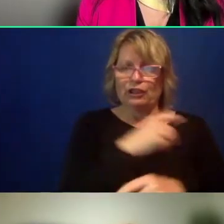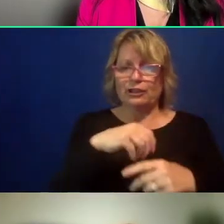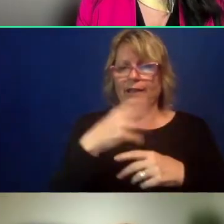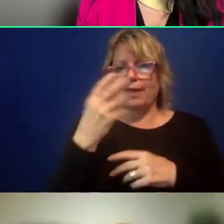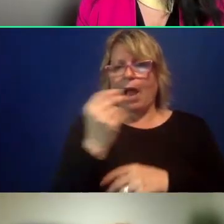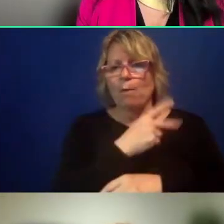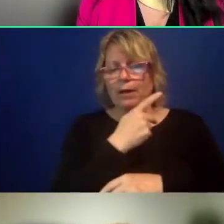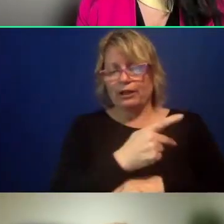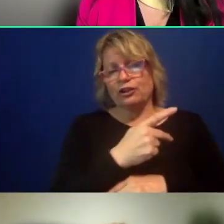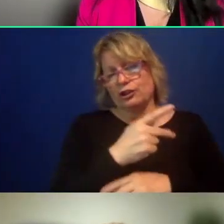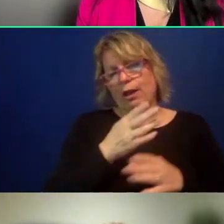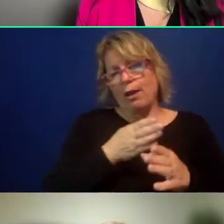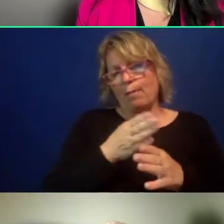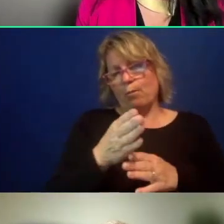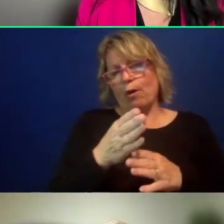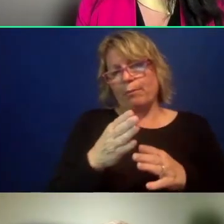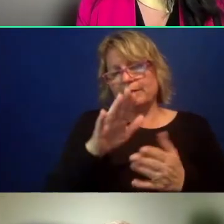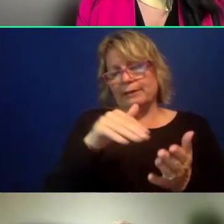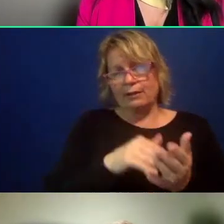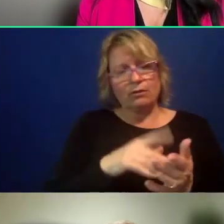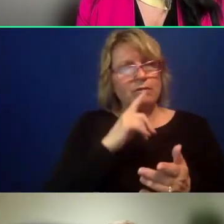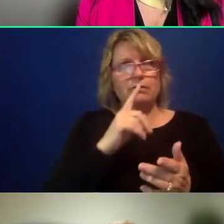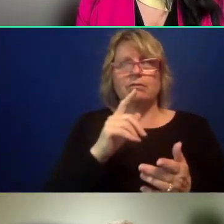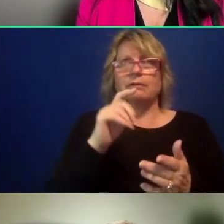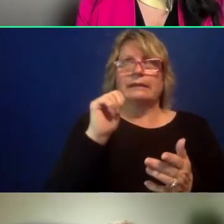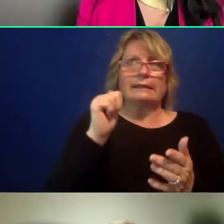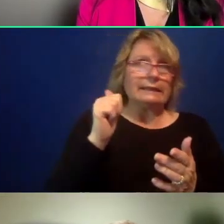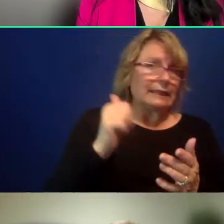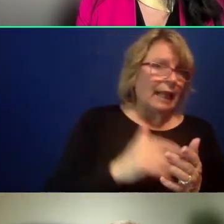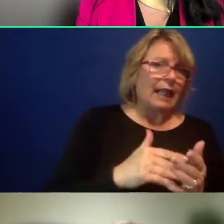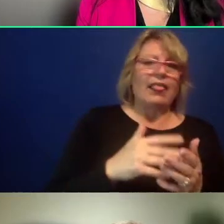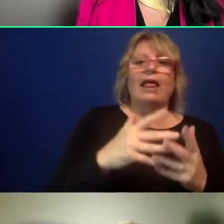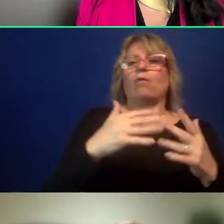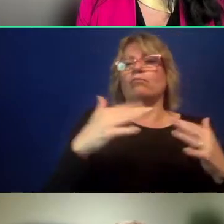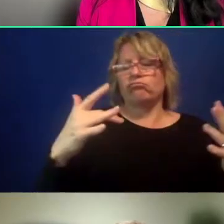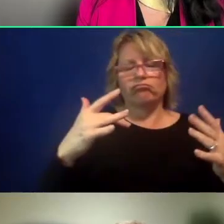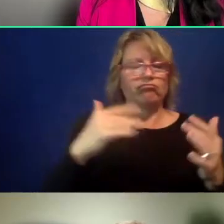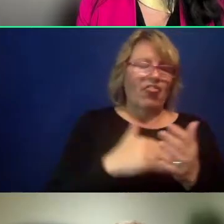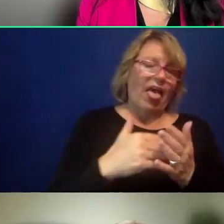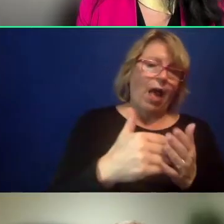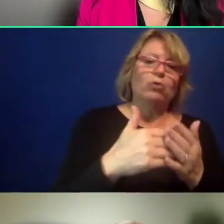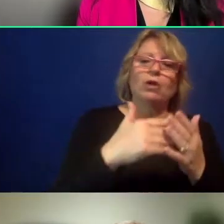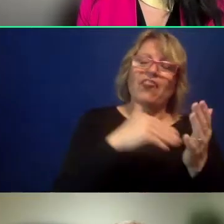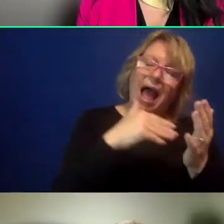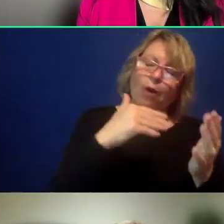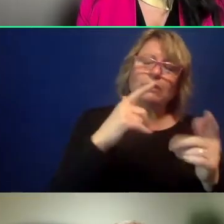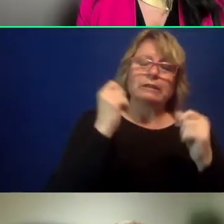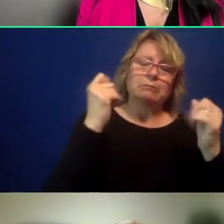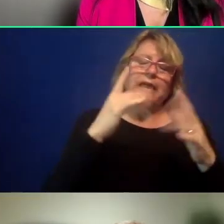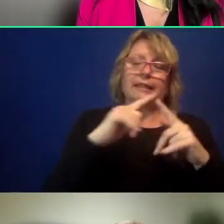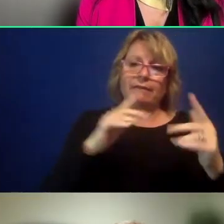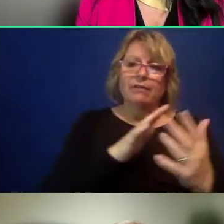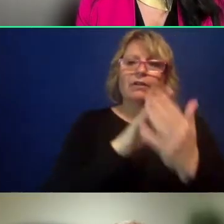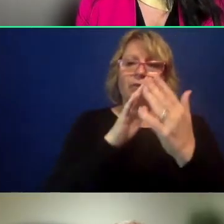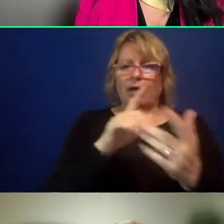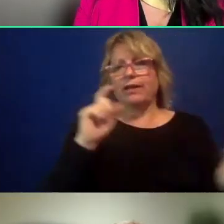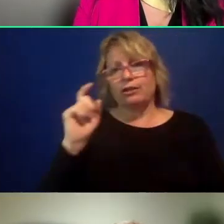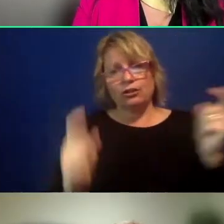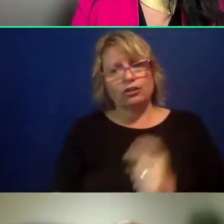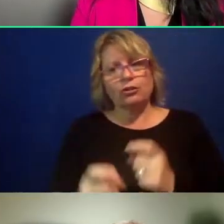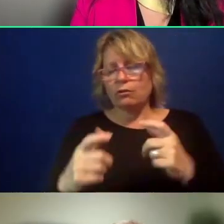And it was just 10s of 1000s of encounters that we had to change over. It was a massive,